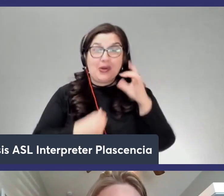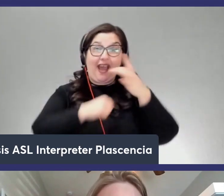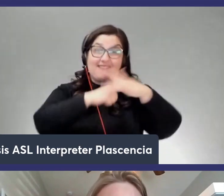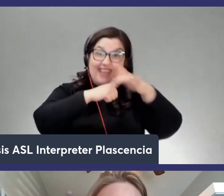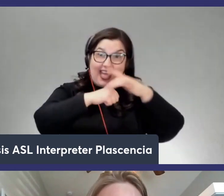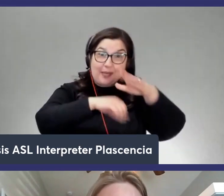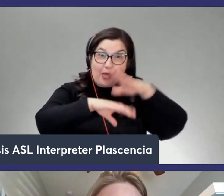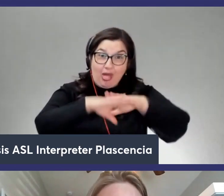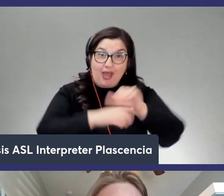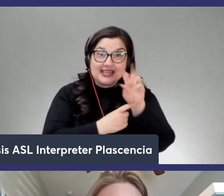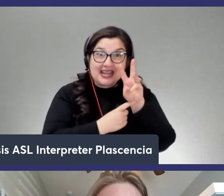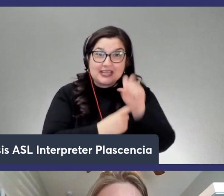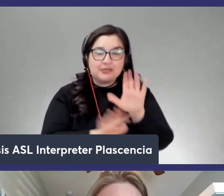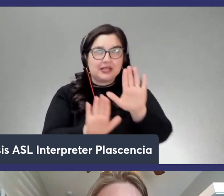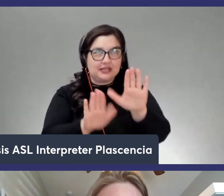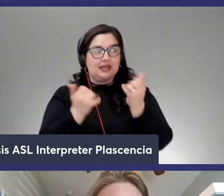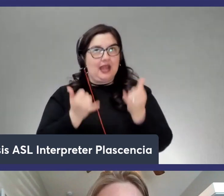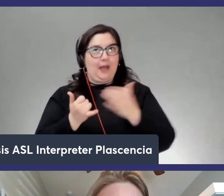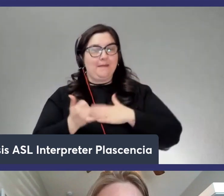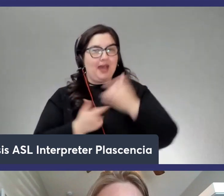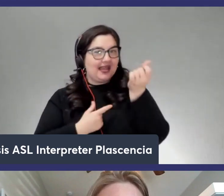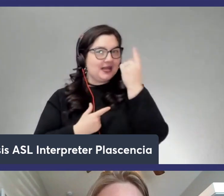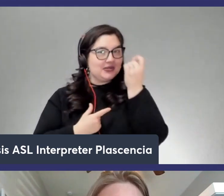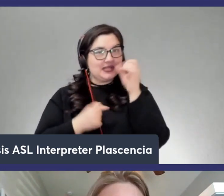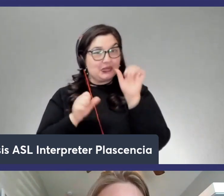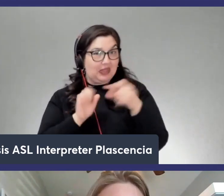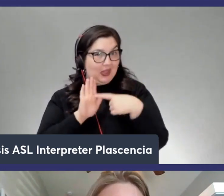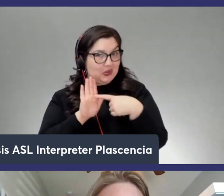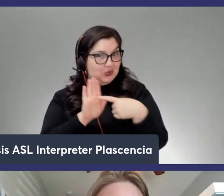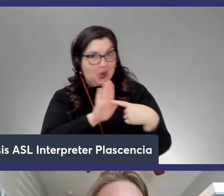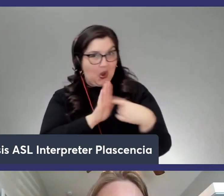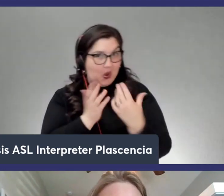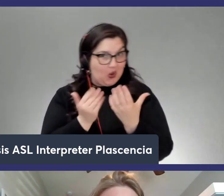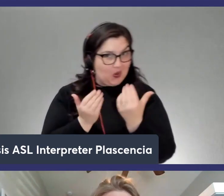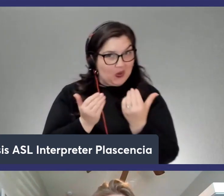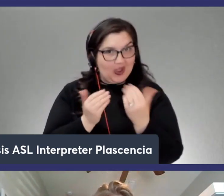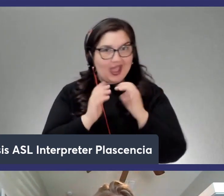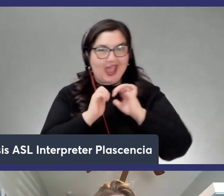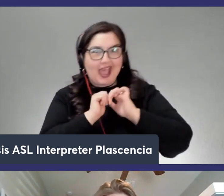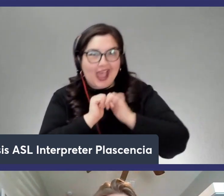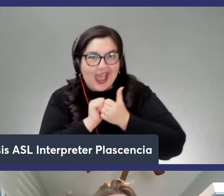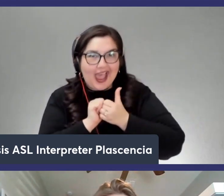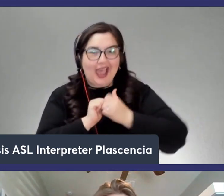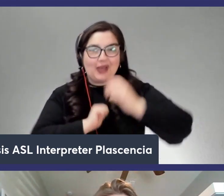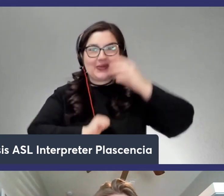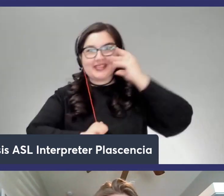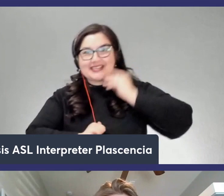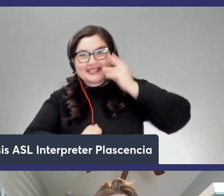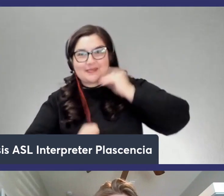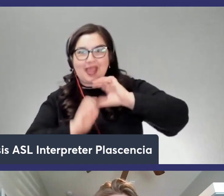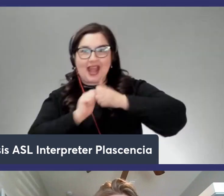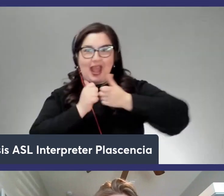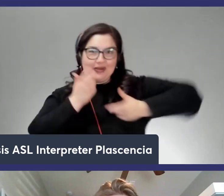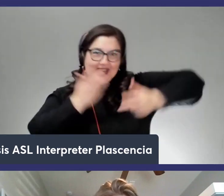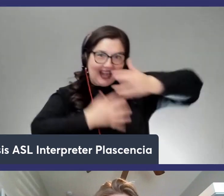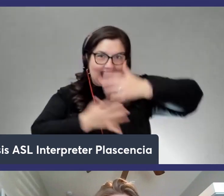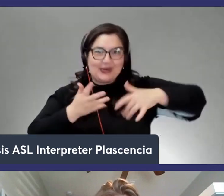My understanding is, there's something you can show us as a demo of how- - Mm-hmm! Yeah. You know, what the experience is, to interact with a quantum computer, because, you know,